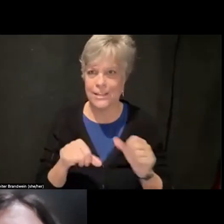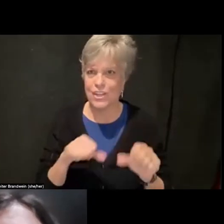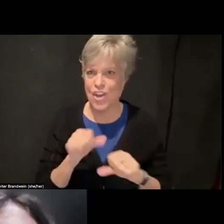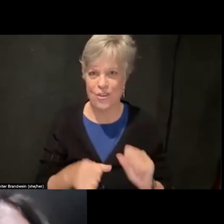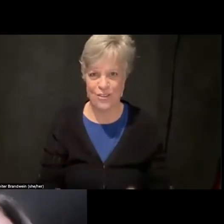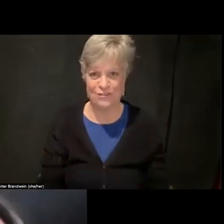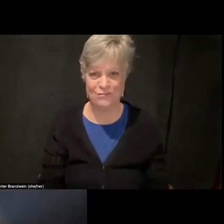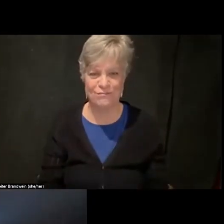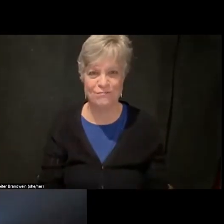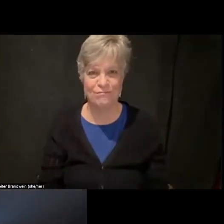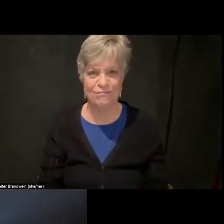Yeah, that's a great point.